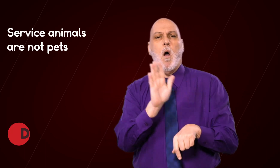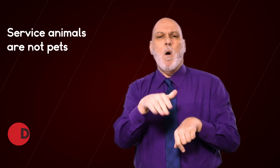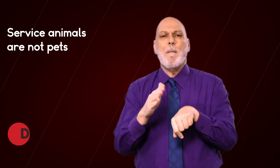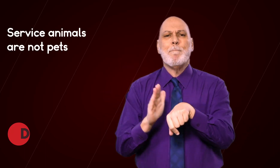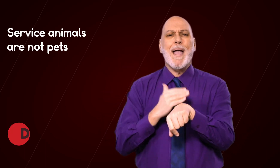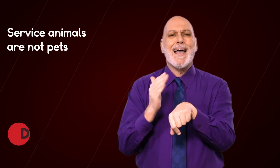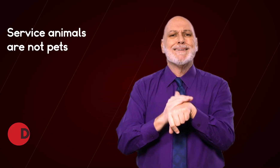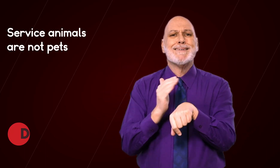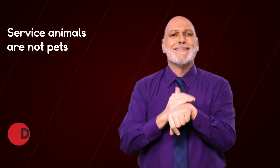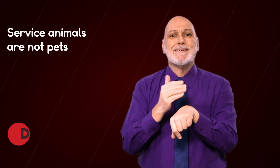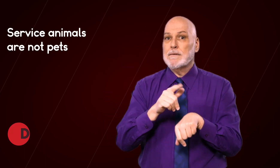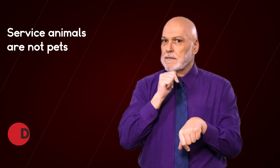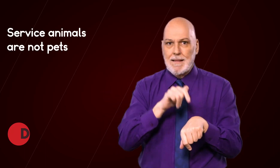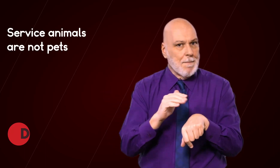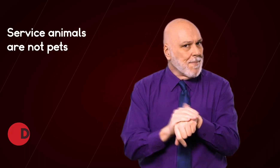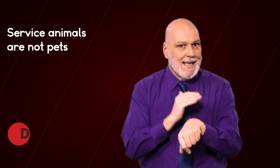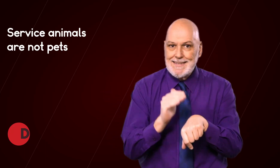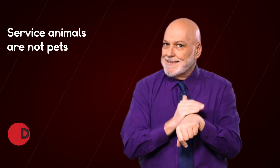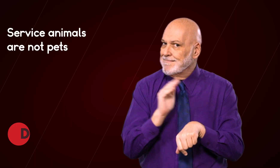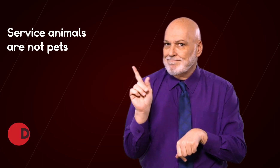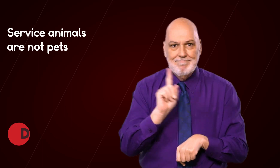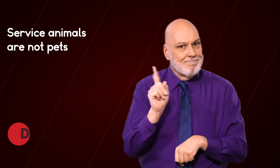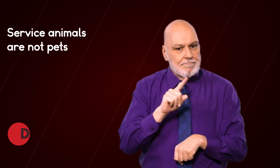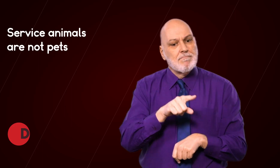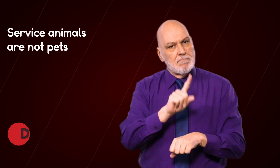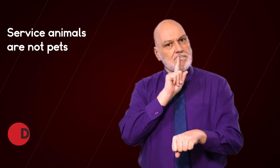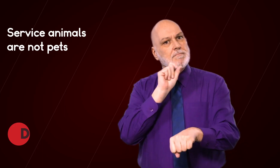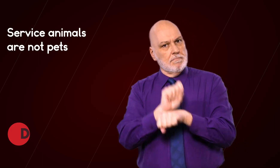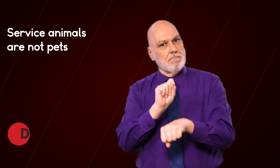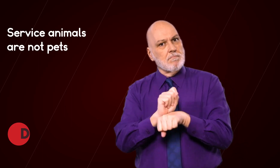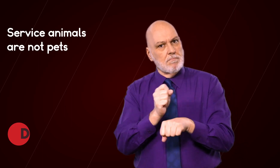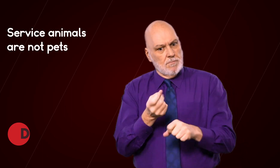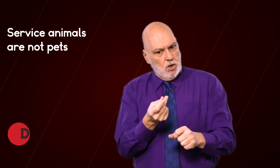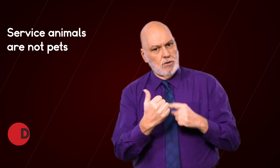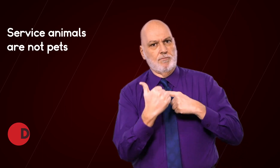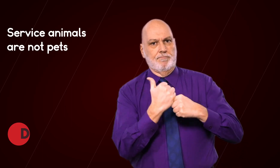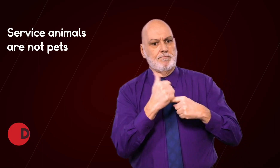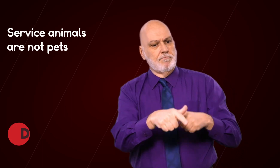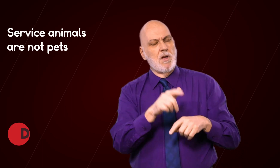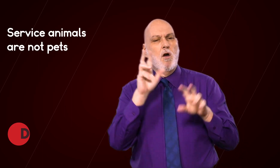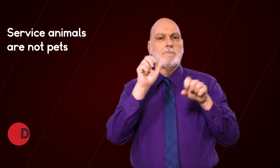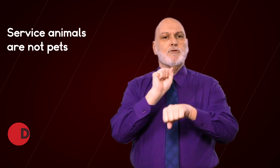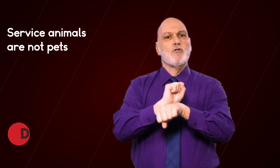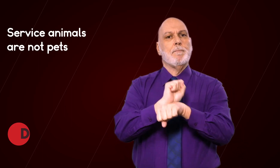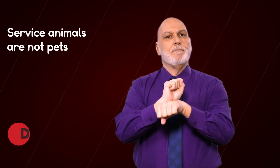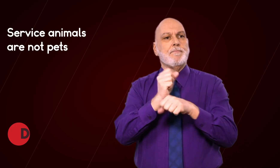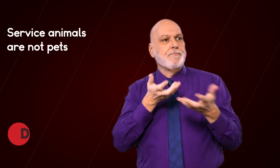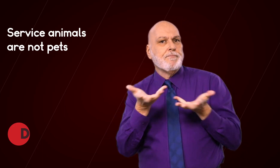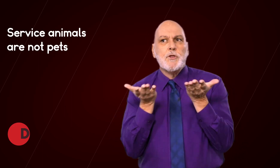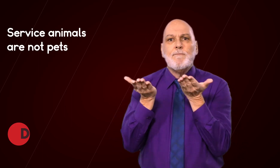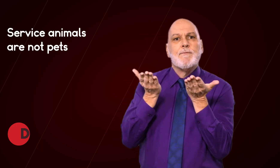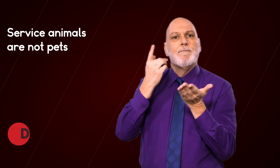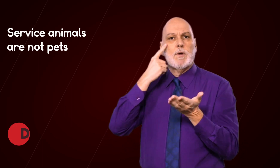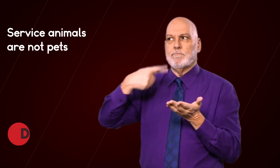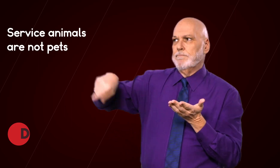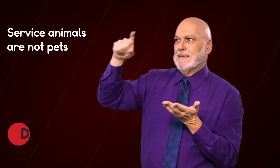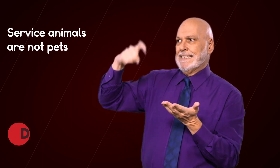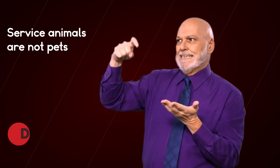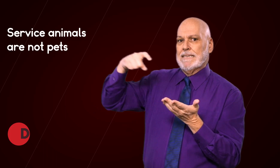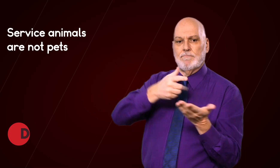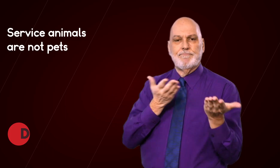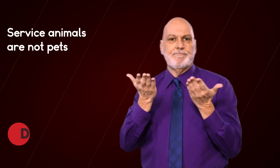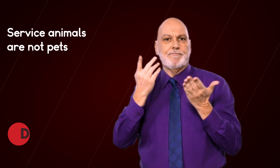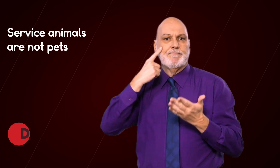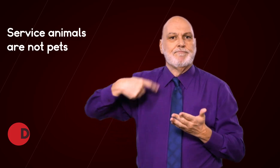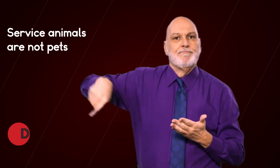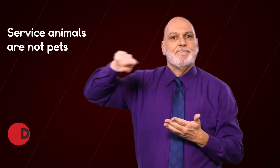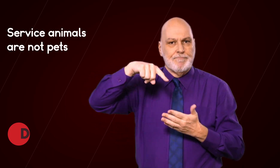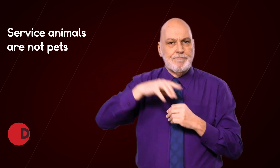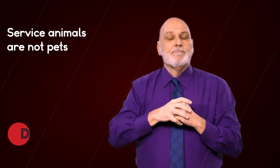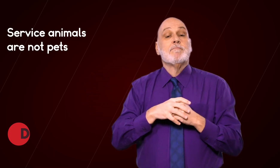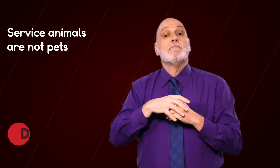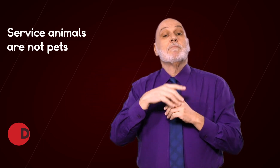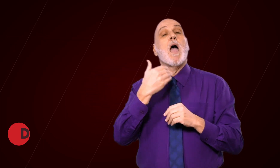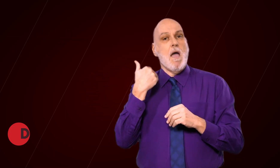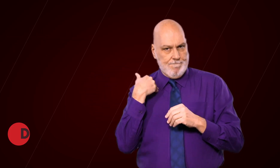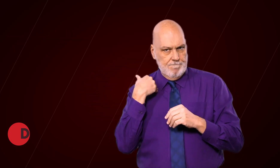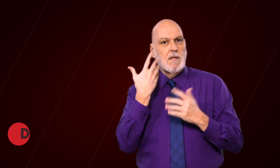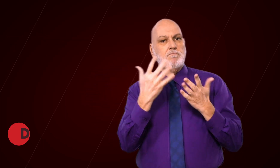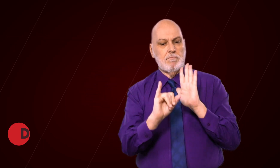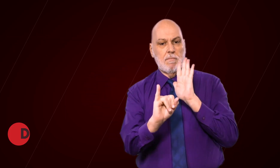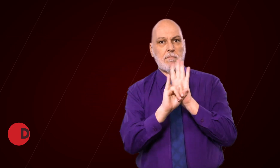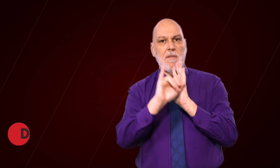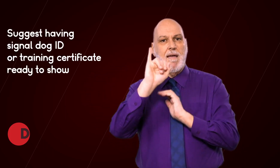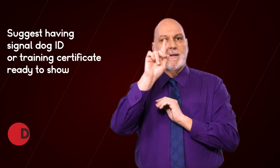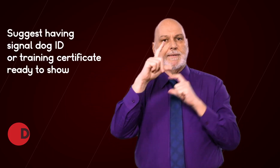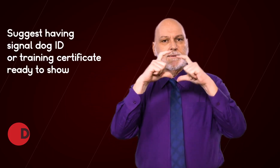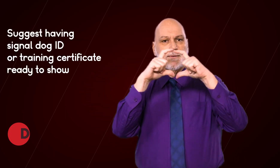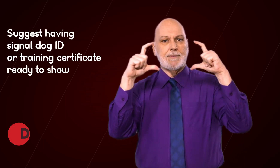and having a signal dog ID or training certificate is helpful to